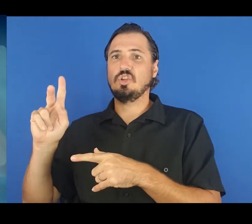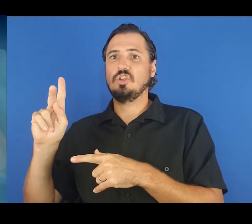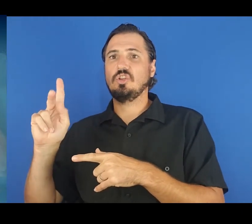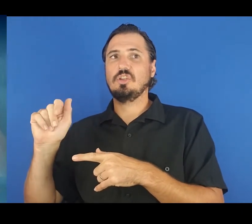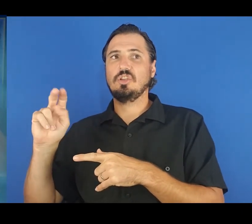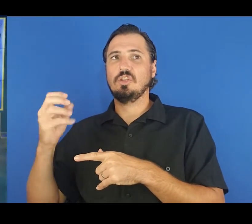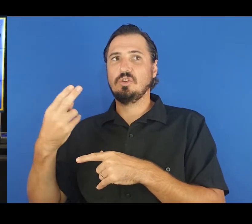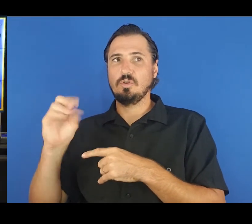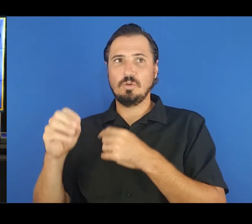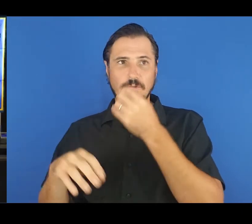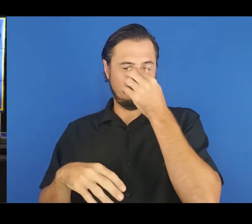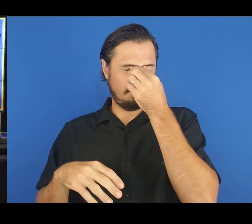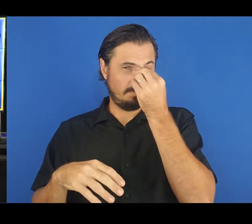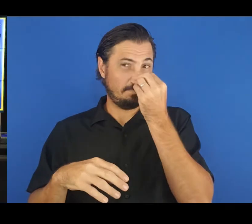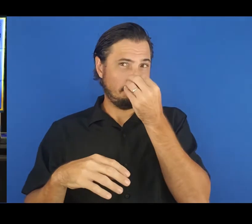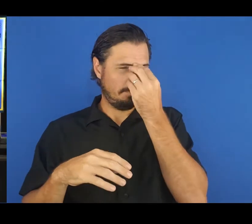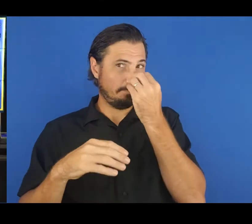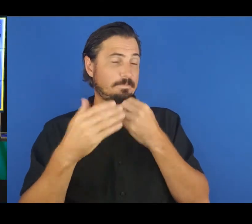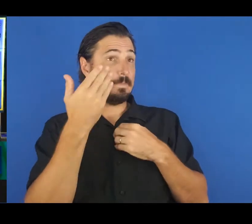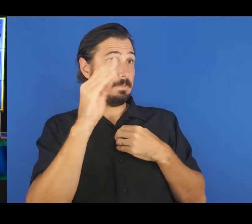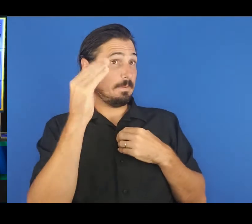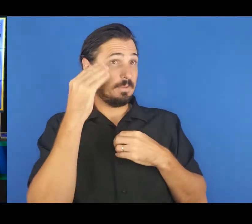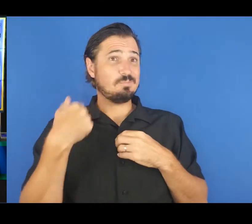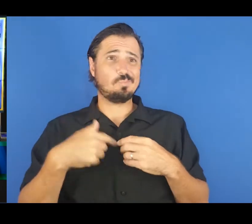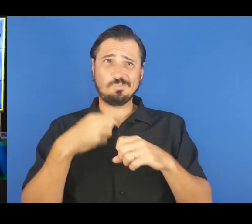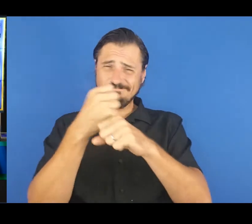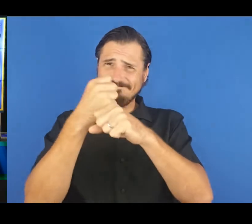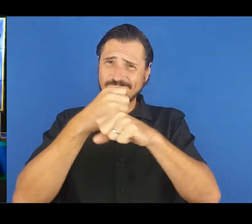Thanks Mayor We’ve been fighting this disease for over a year and a half now.